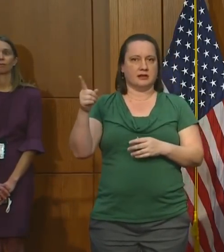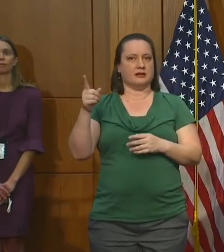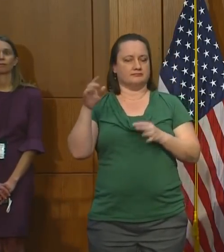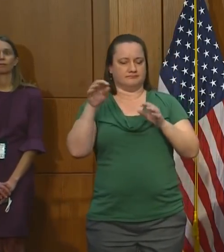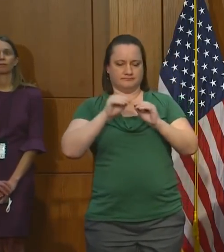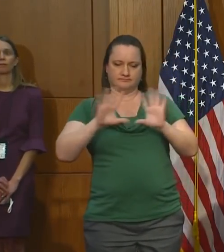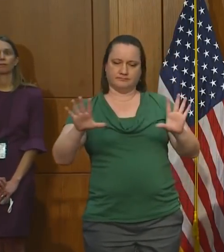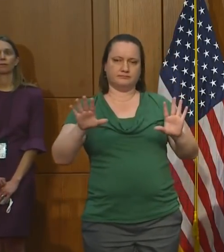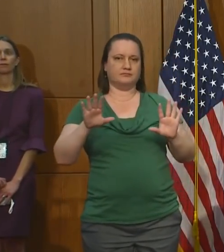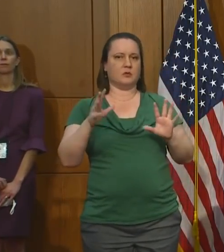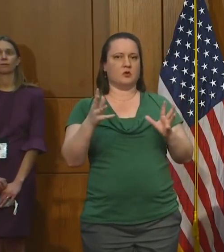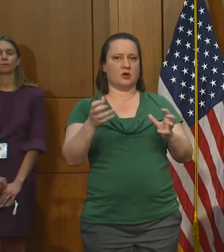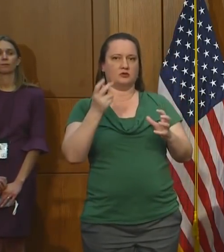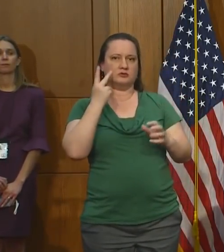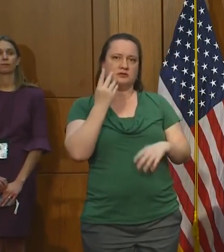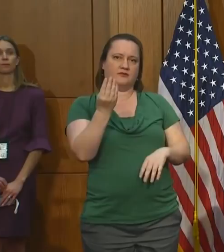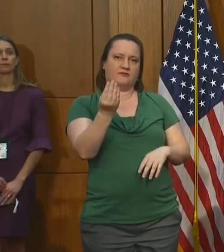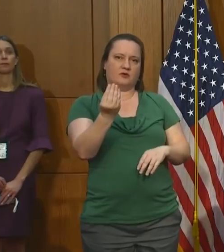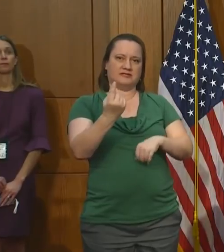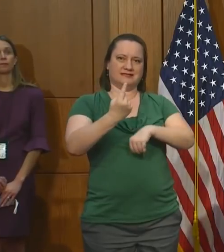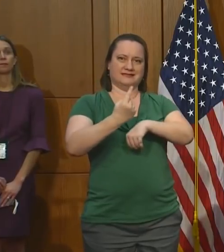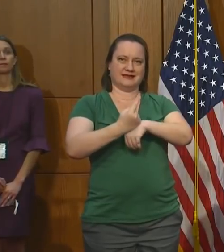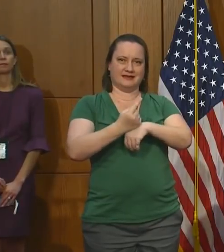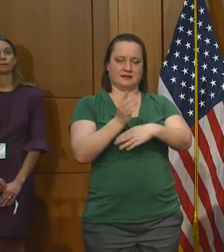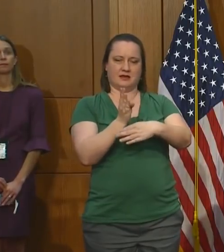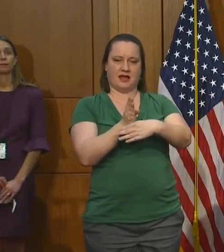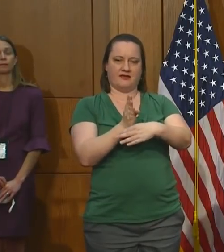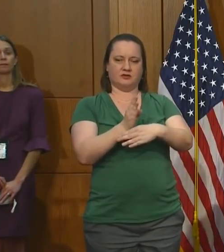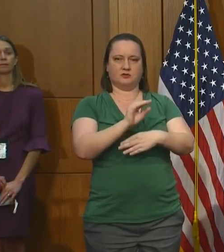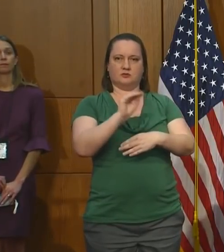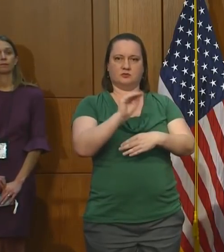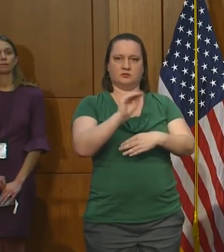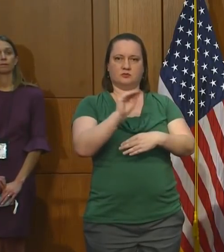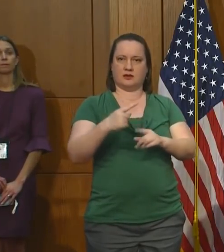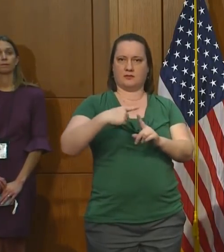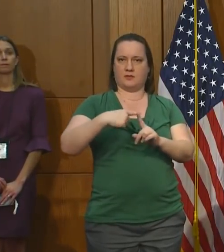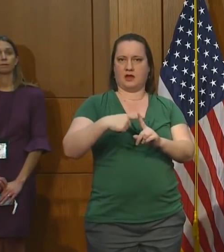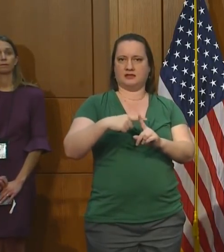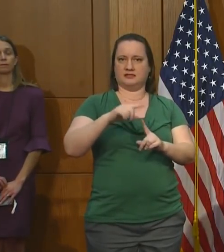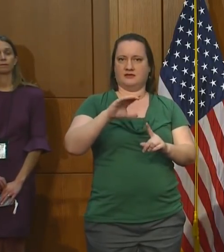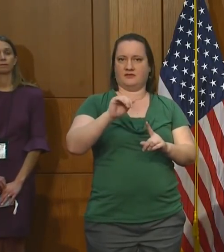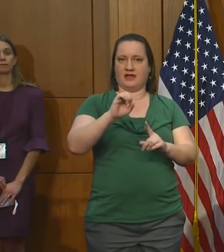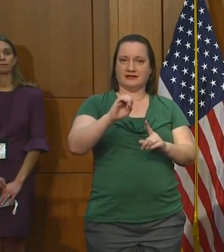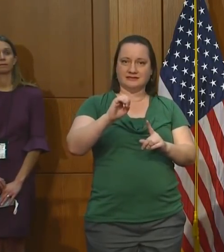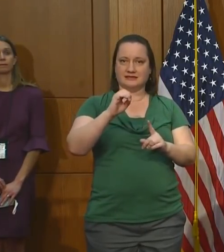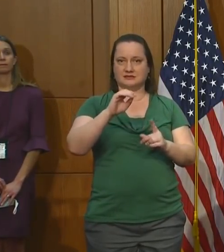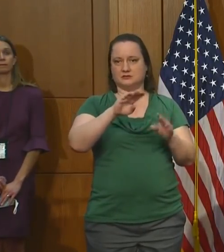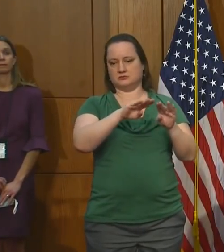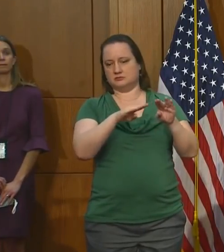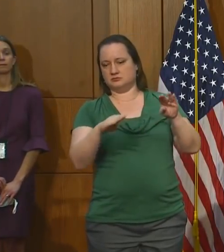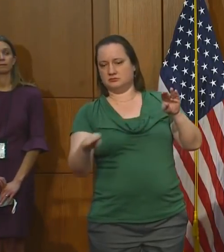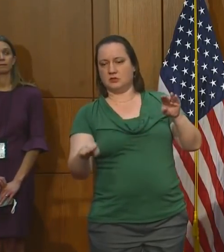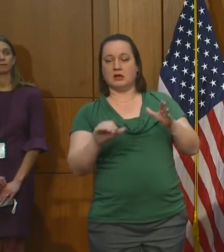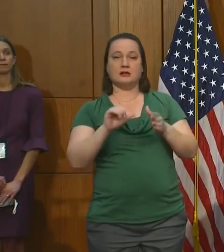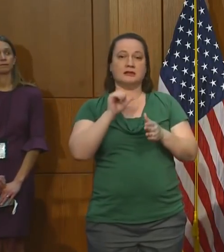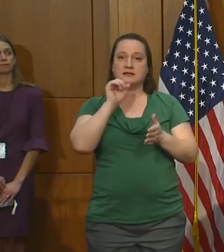GUIDELINES. AND IT IS EXPO- IN THE DC. THAT THAT WE ARE LOOKING FOR FOURTEEN DAYS OF